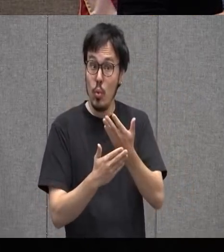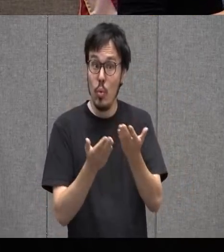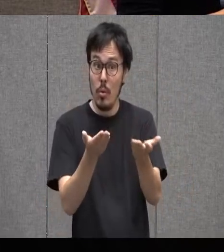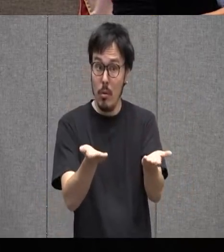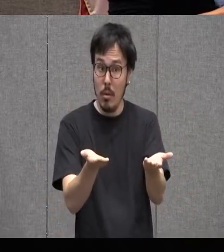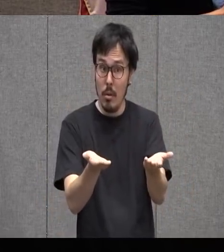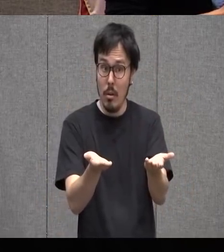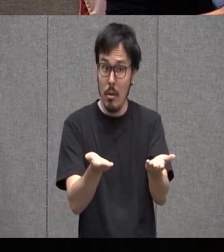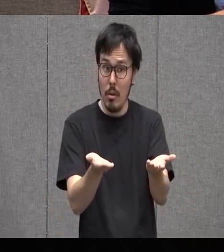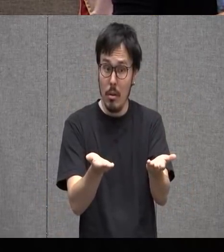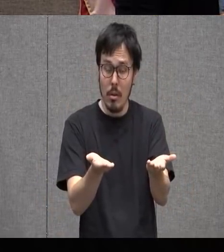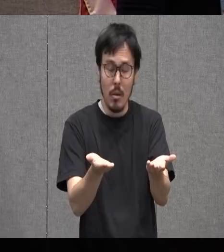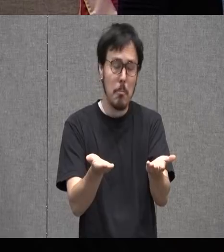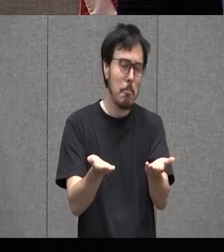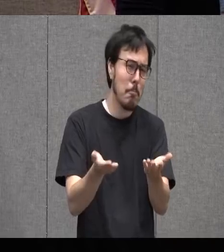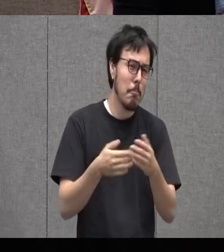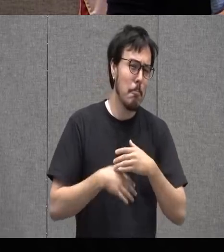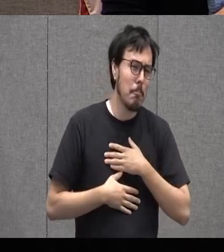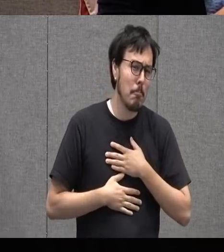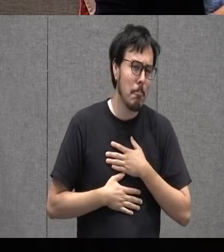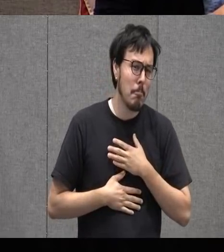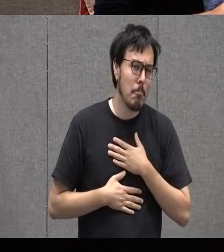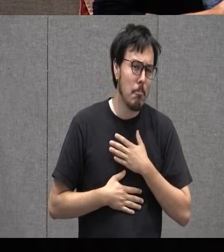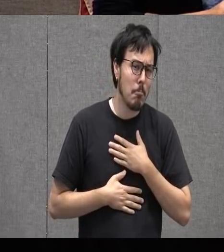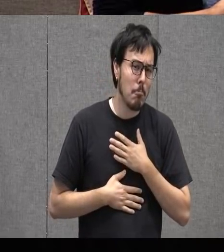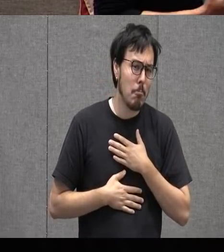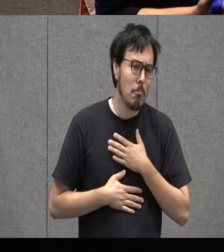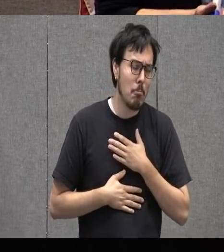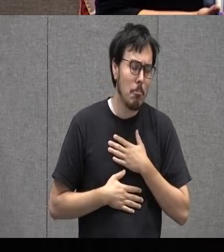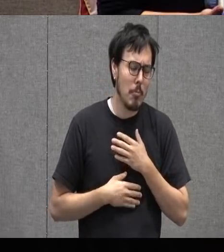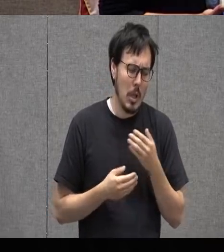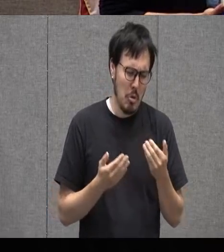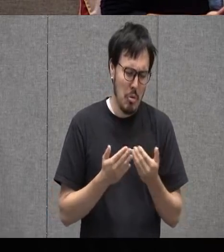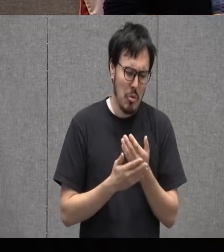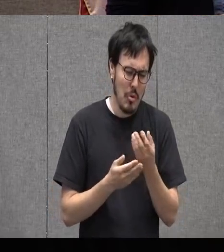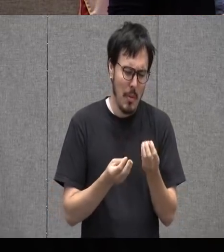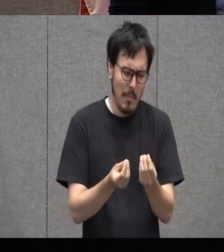I have a second investigation. This time, and maybe you've already tried this